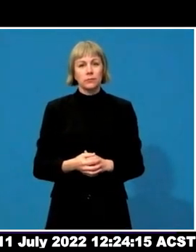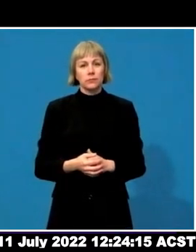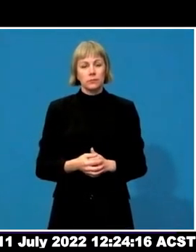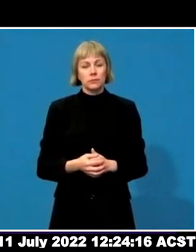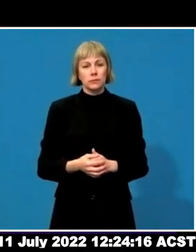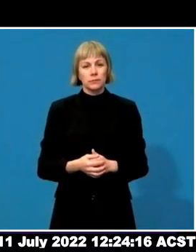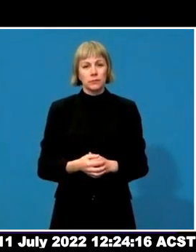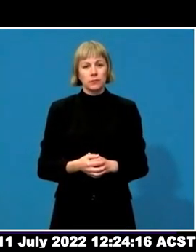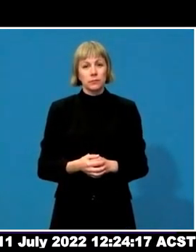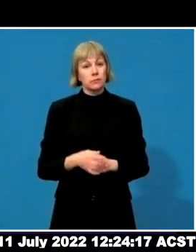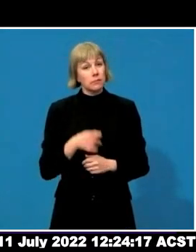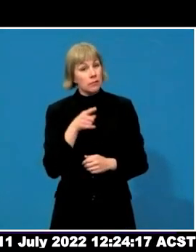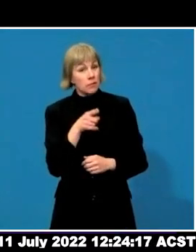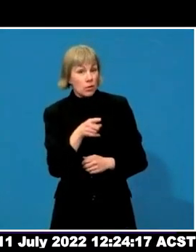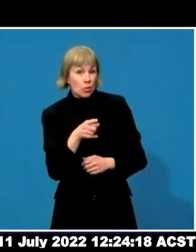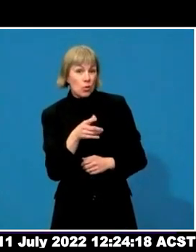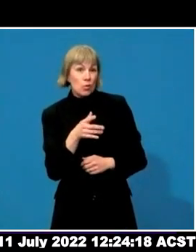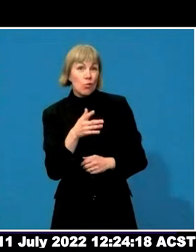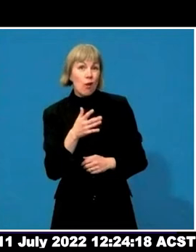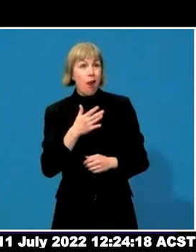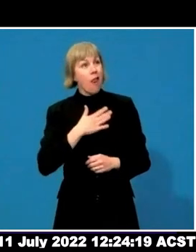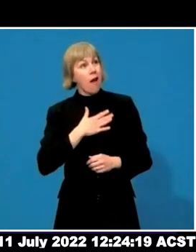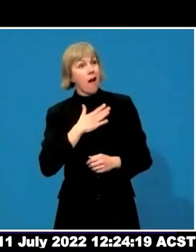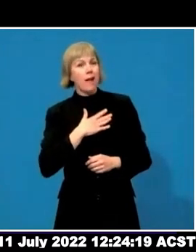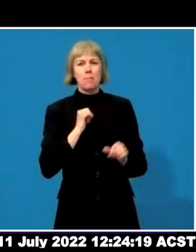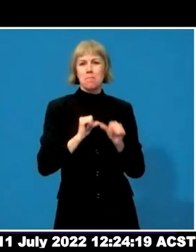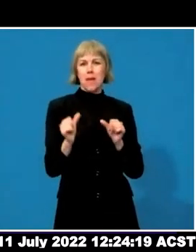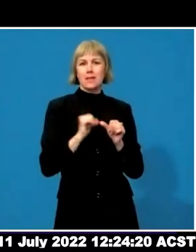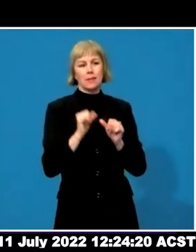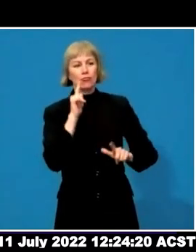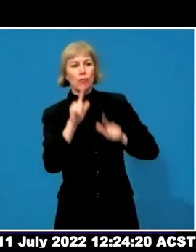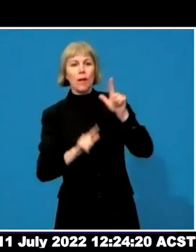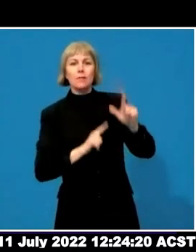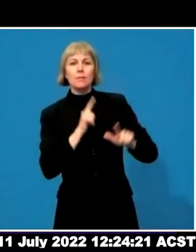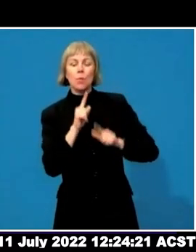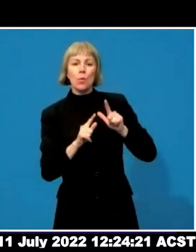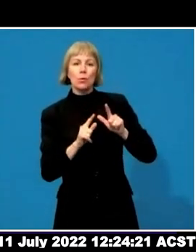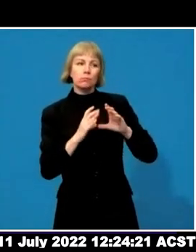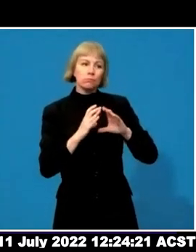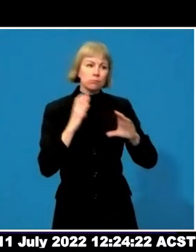Would you want better transport? Yeah. MS TARRAGO: And would that be in and out of town?